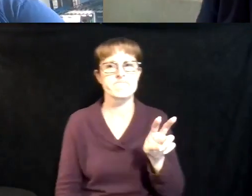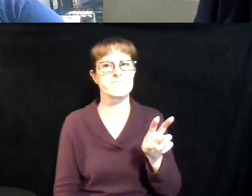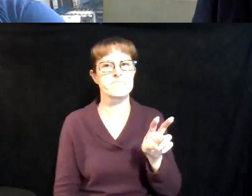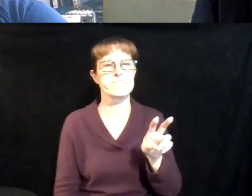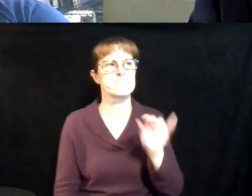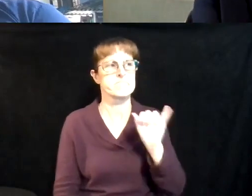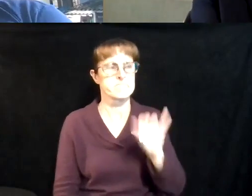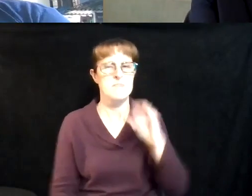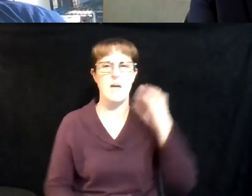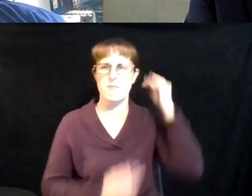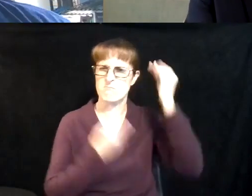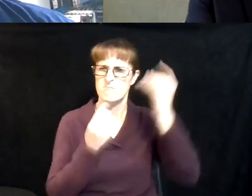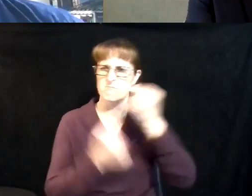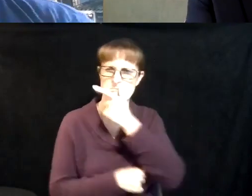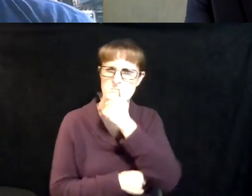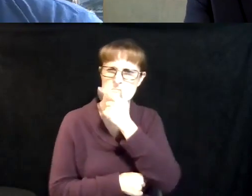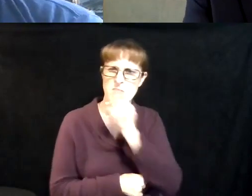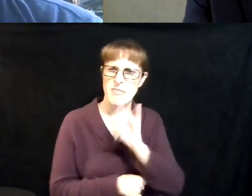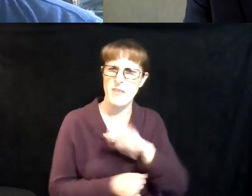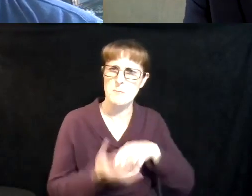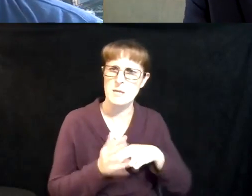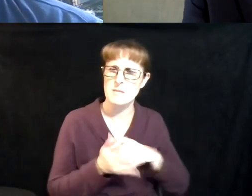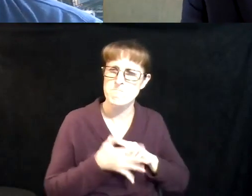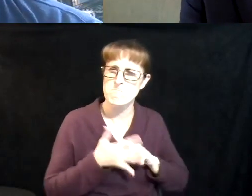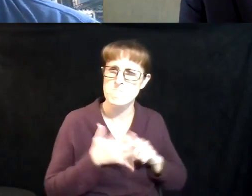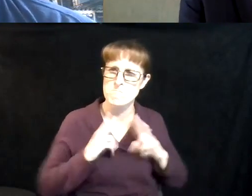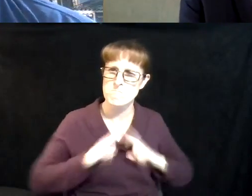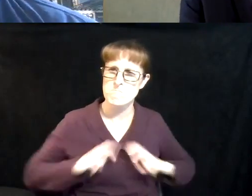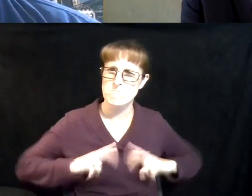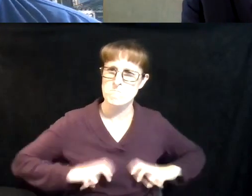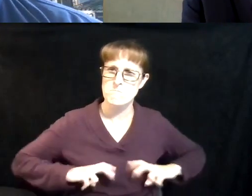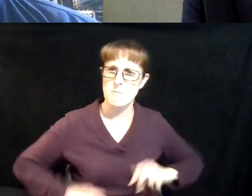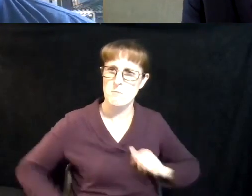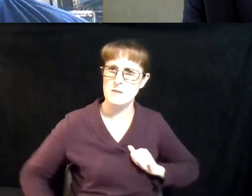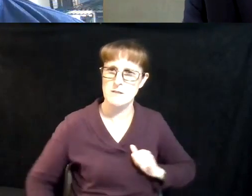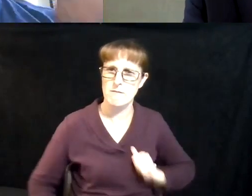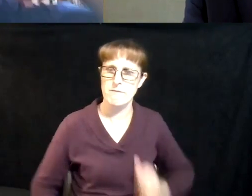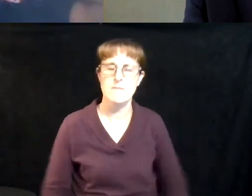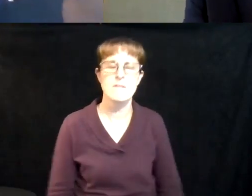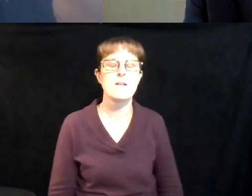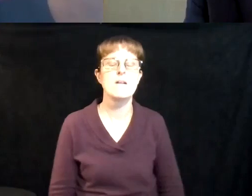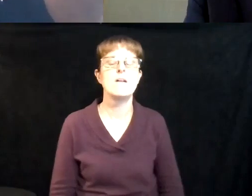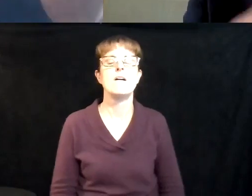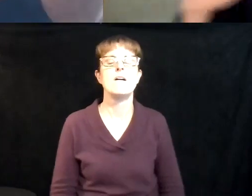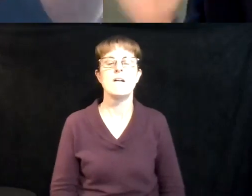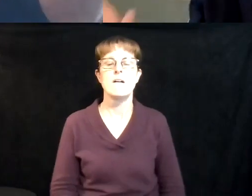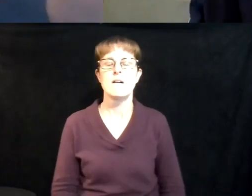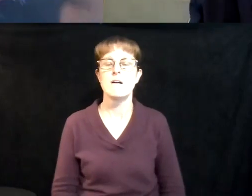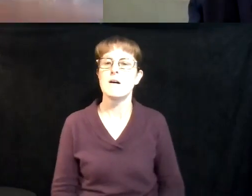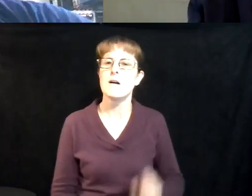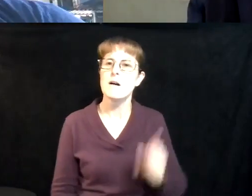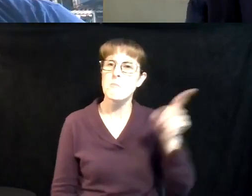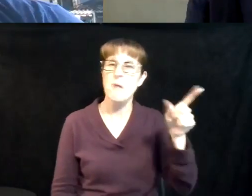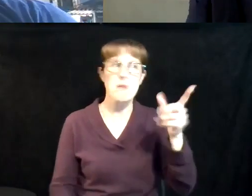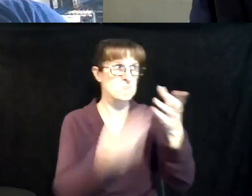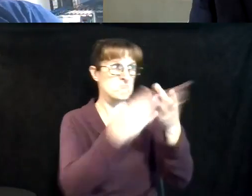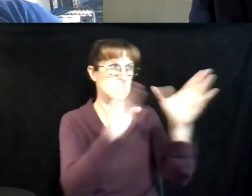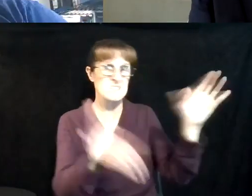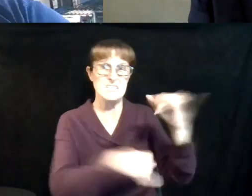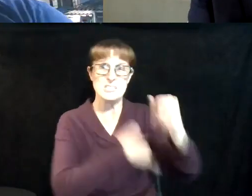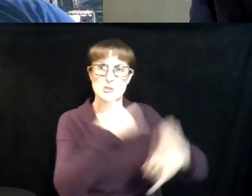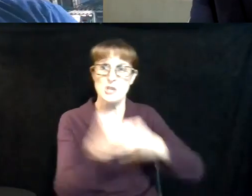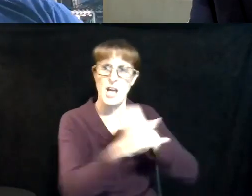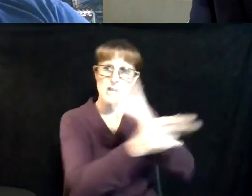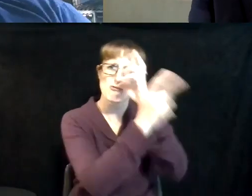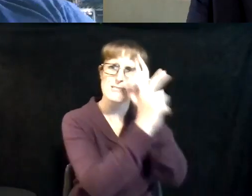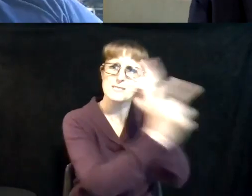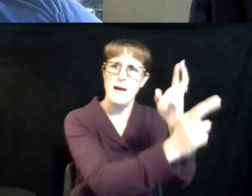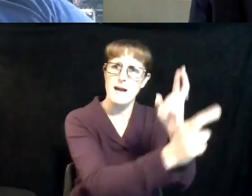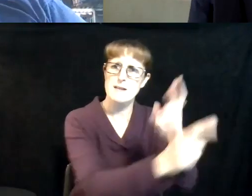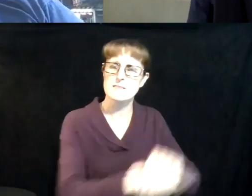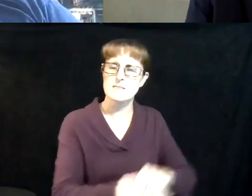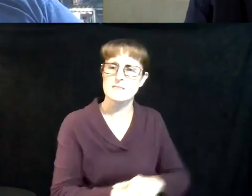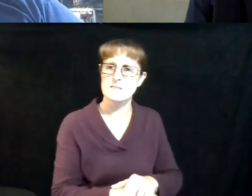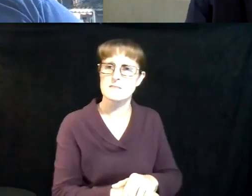But he was broadly respected internationally, and kind of a go-to person,